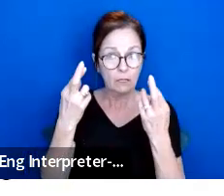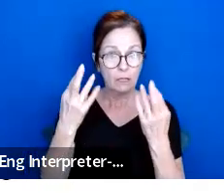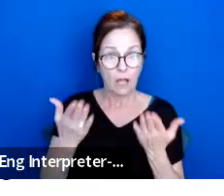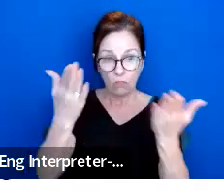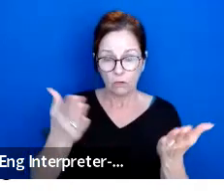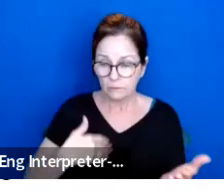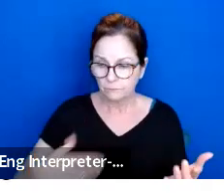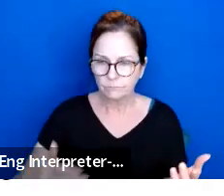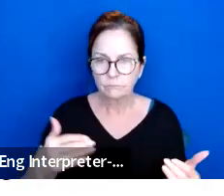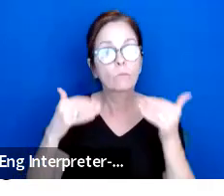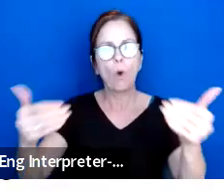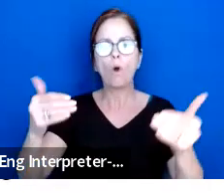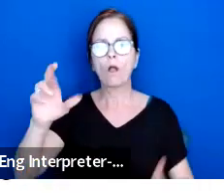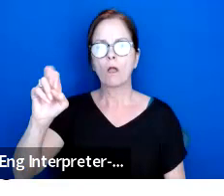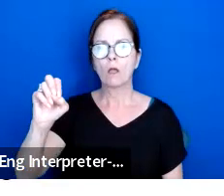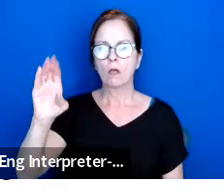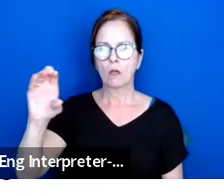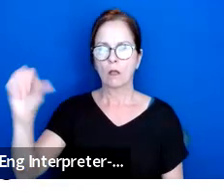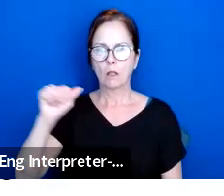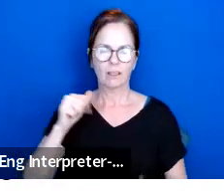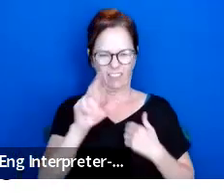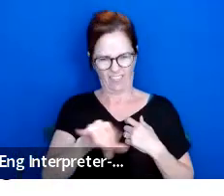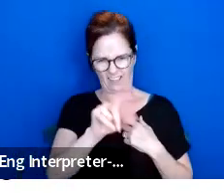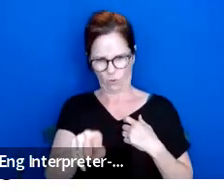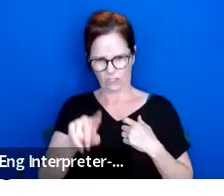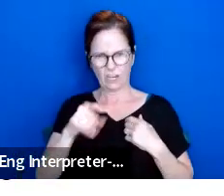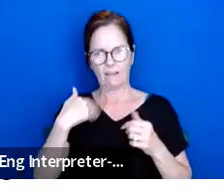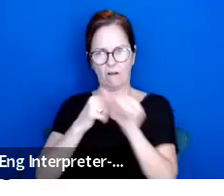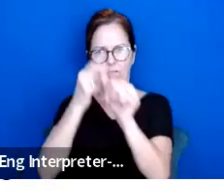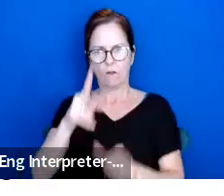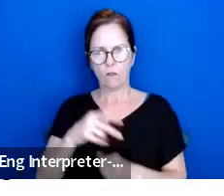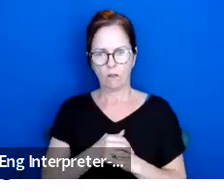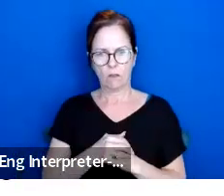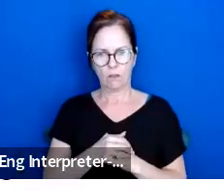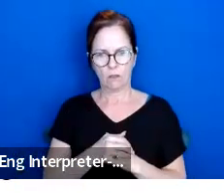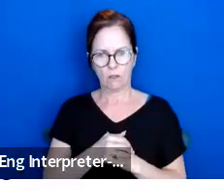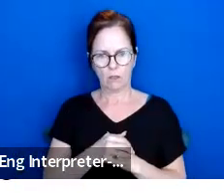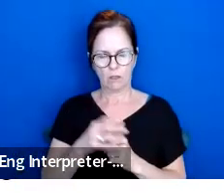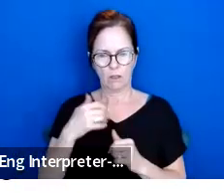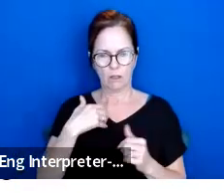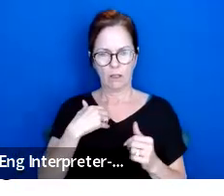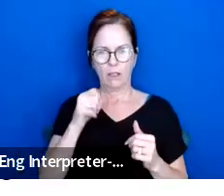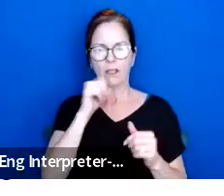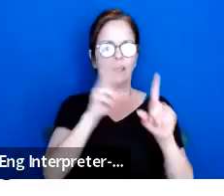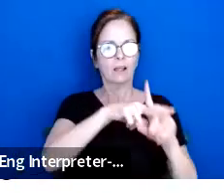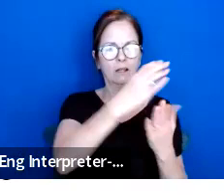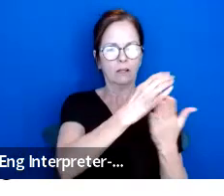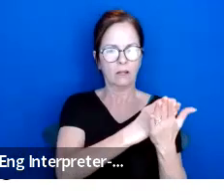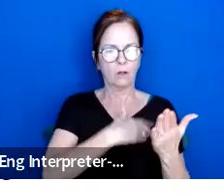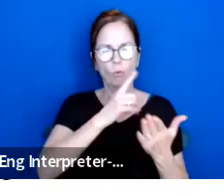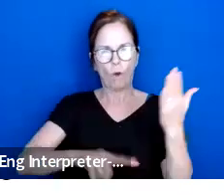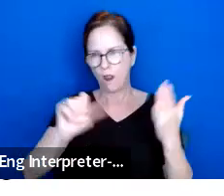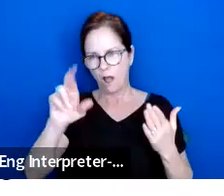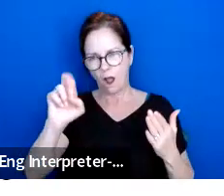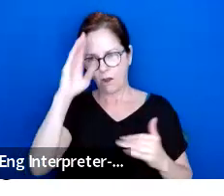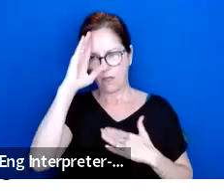Okay. Oh, there's a follow up to that one. So if it is related to the course and what should our expectations be?